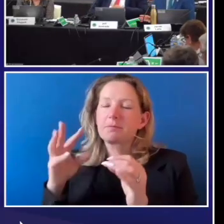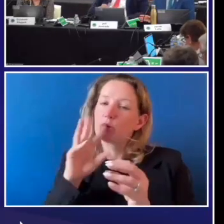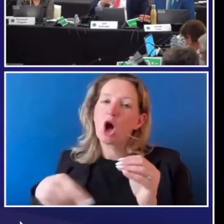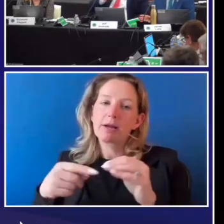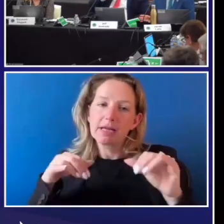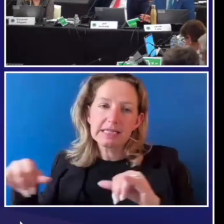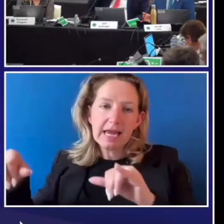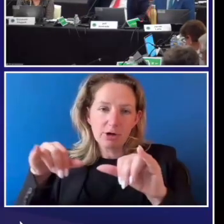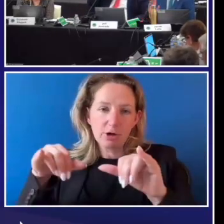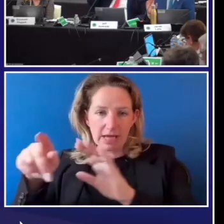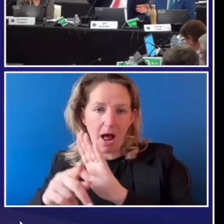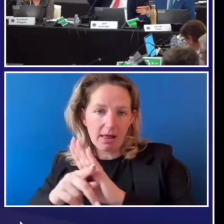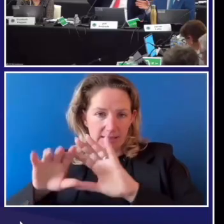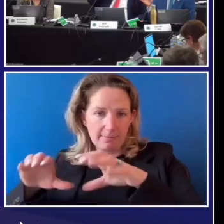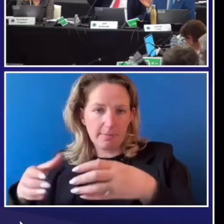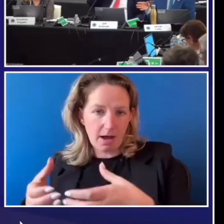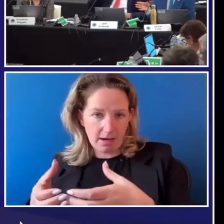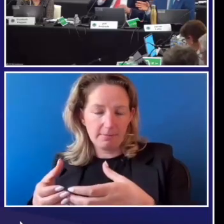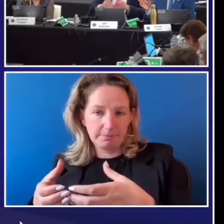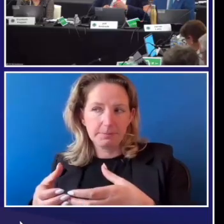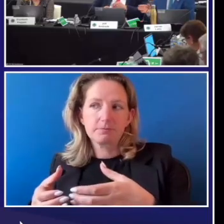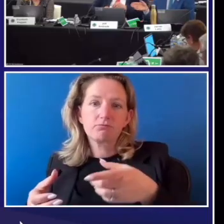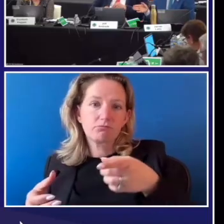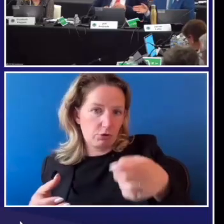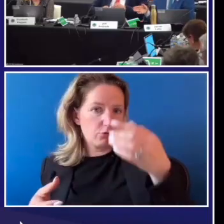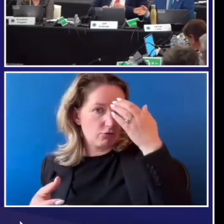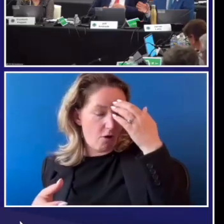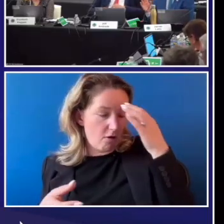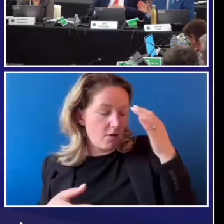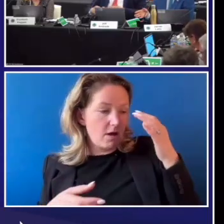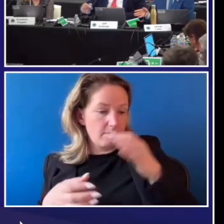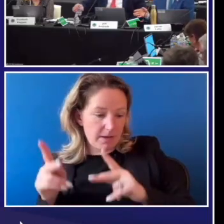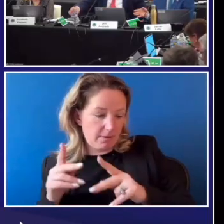body is, you know, as you noted, that institution, people voting on their own institutions have to recuse themselves.